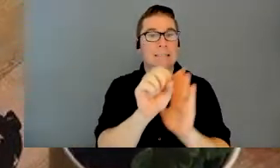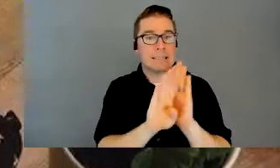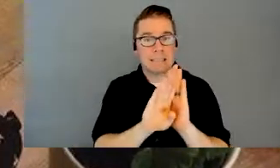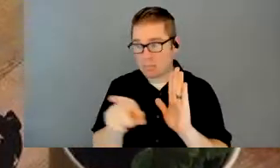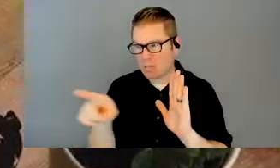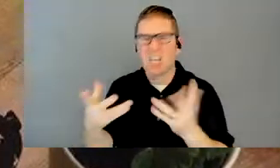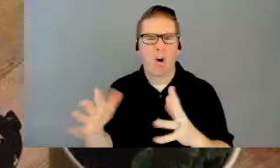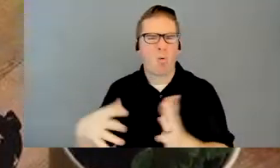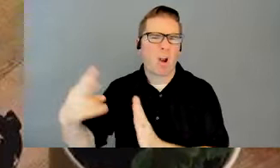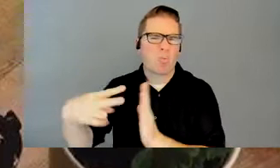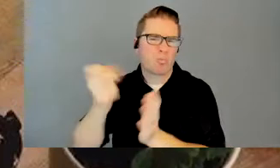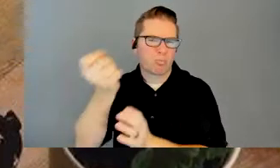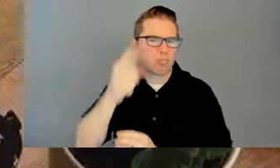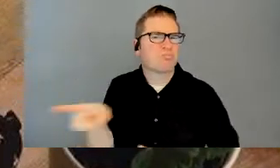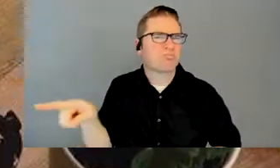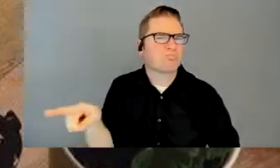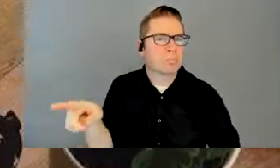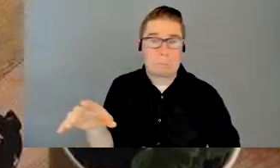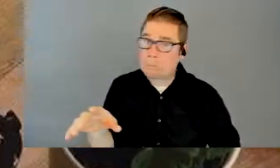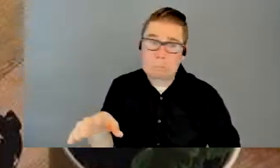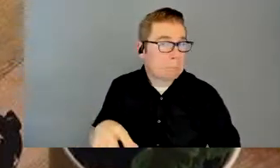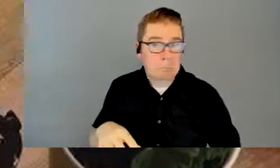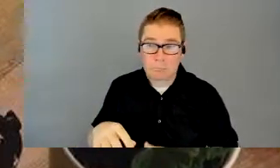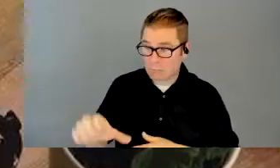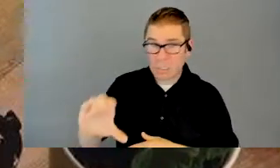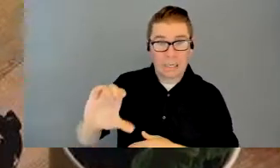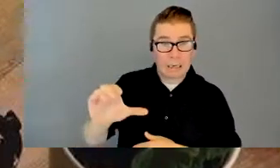Don't assume they know campus and don't assume that they're yet self-disciplined